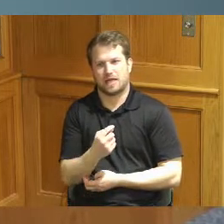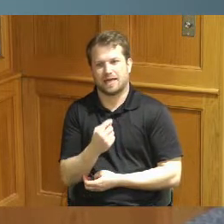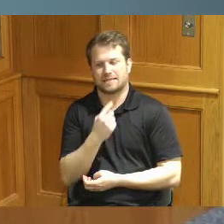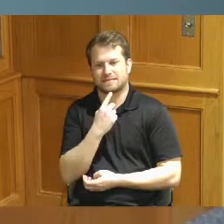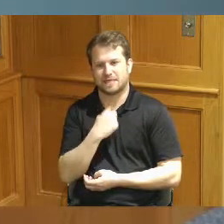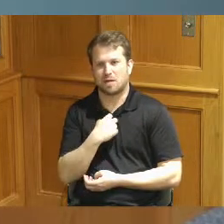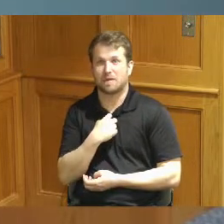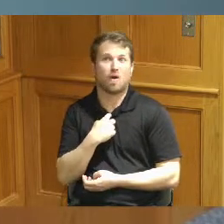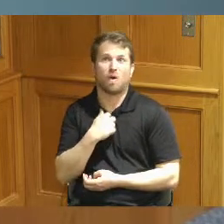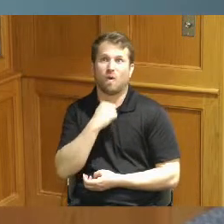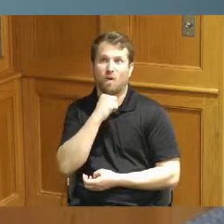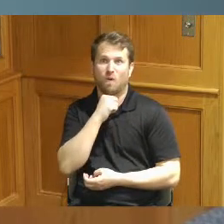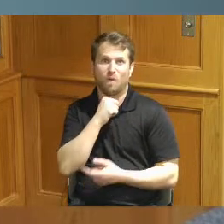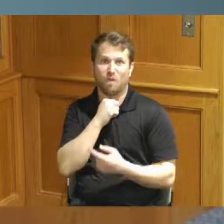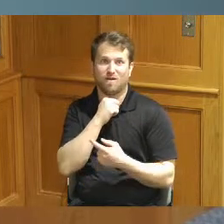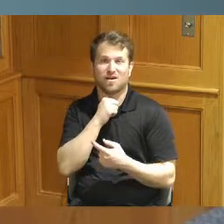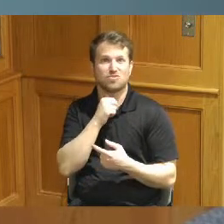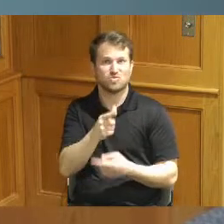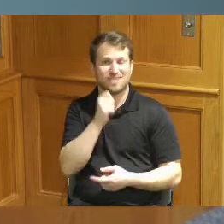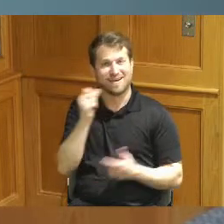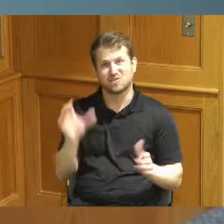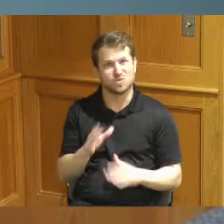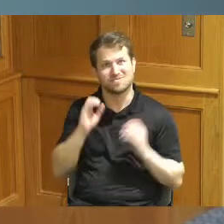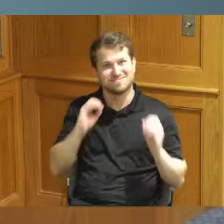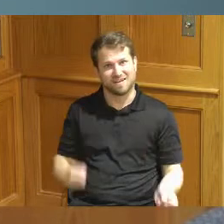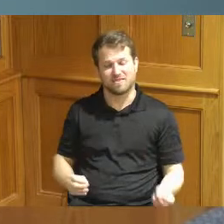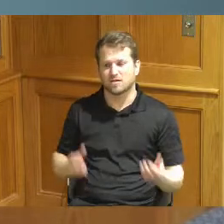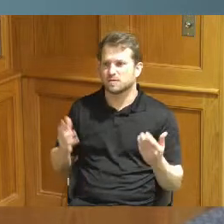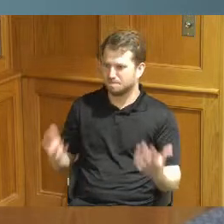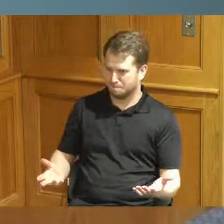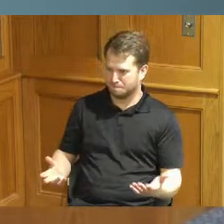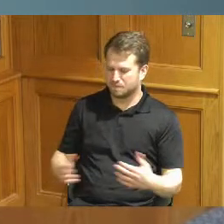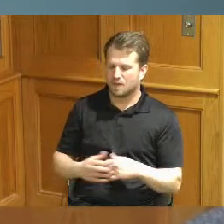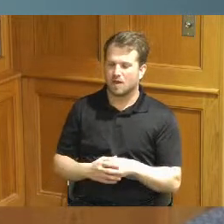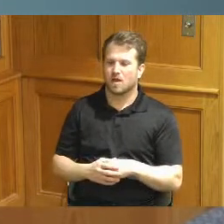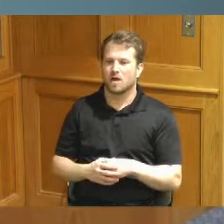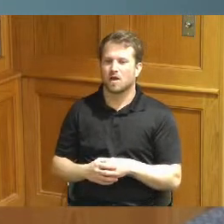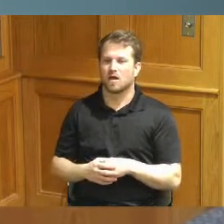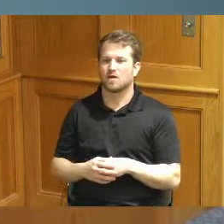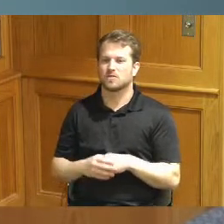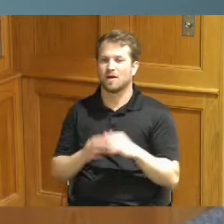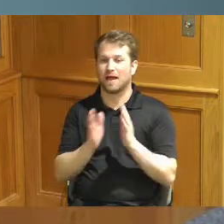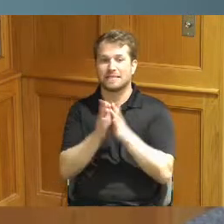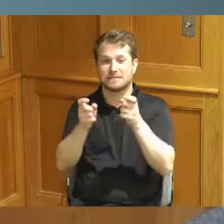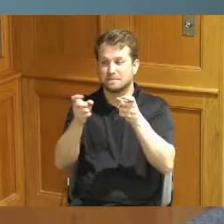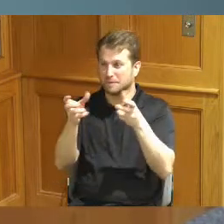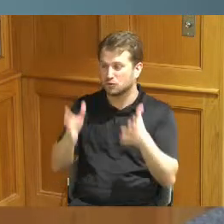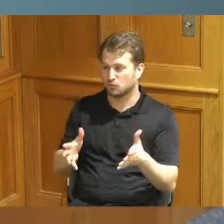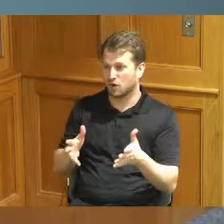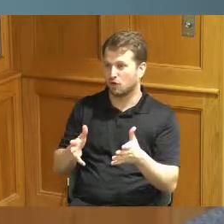so I wanted I've been asked the Administrator and I really want to get this done I want somebody